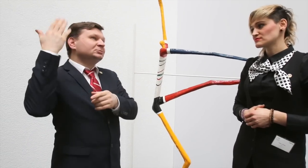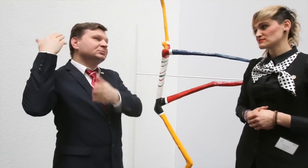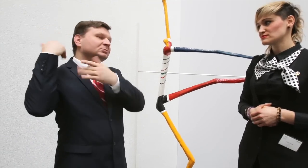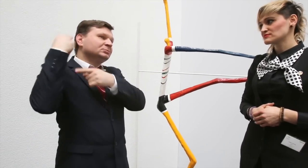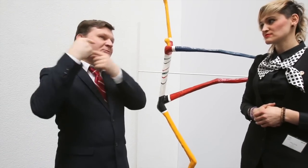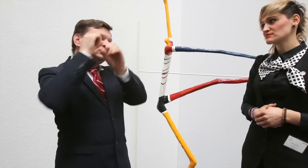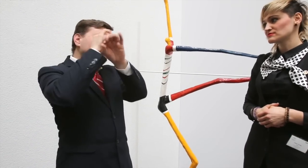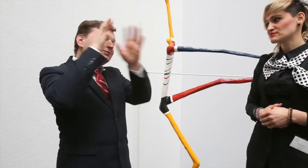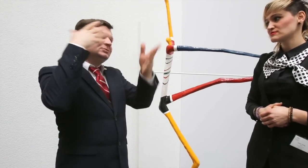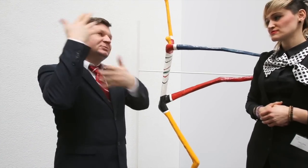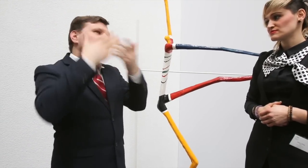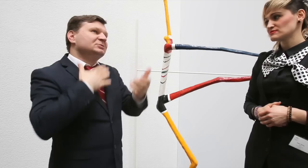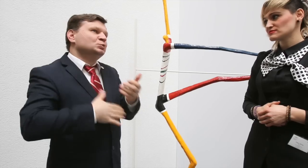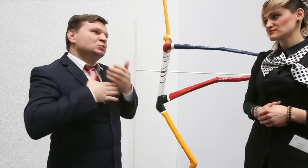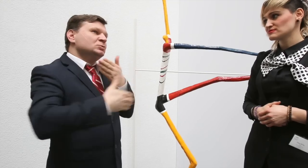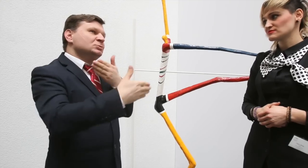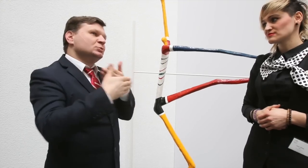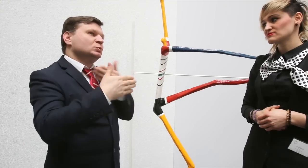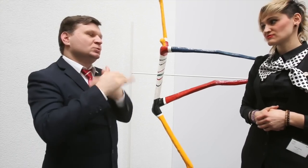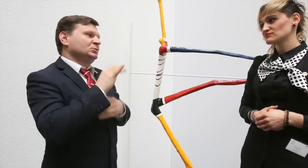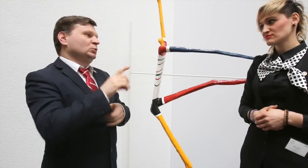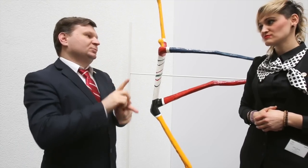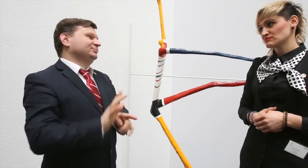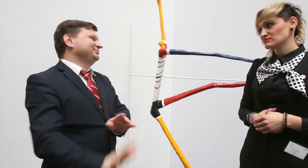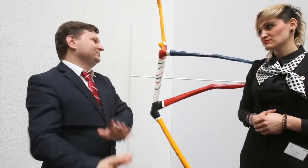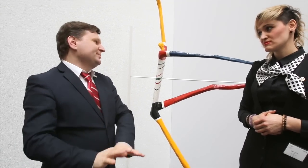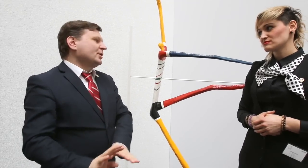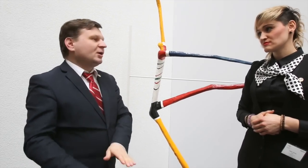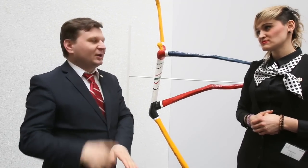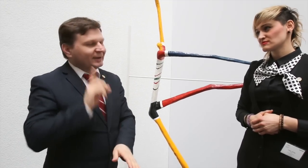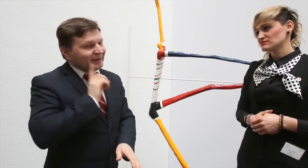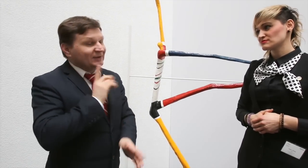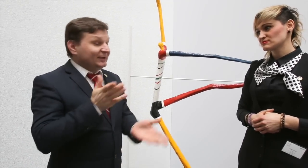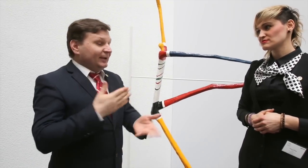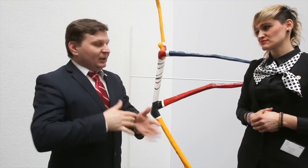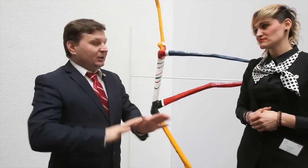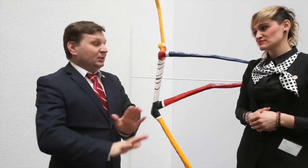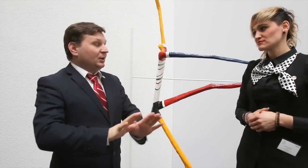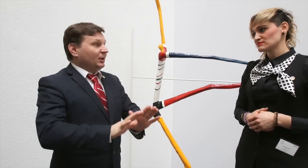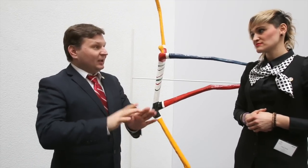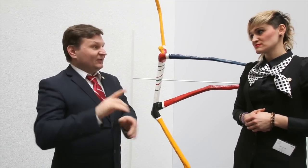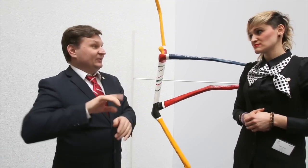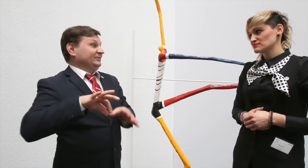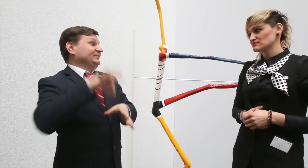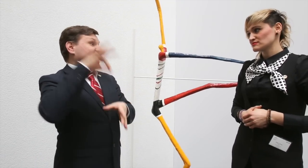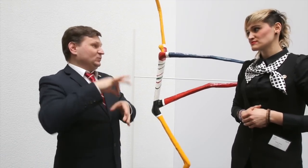to IOC but was not able to.